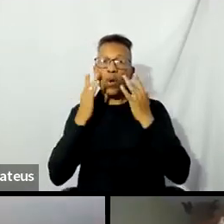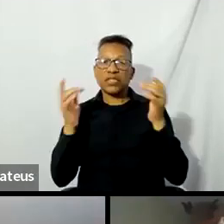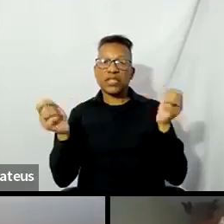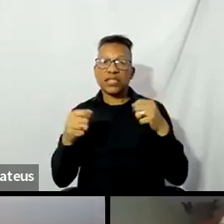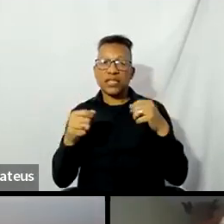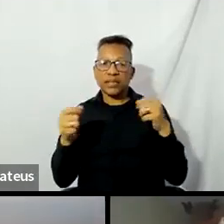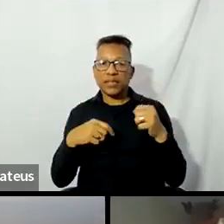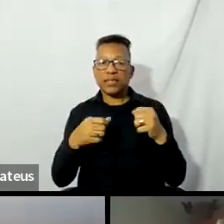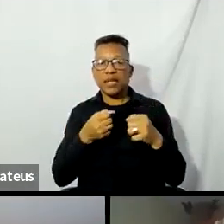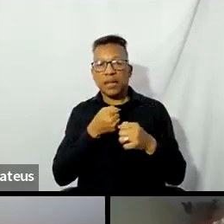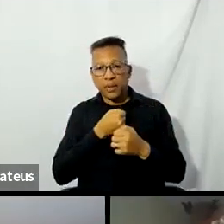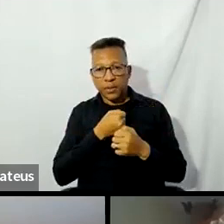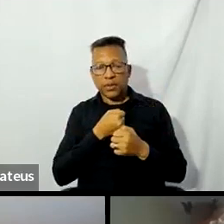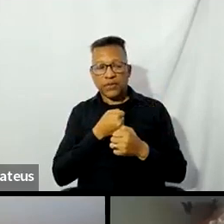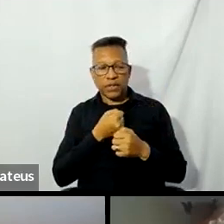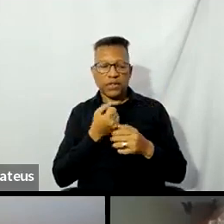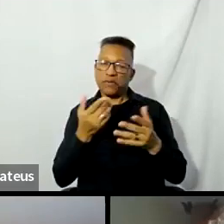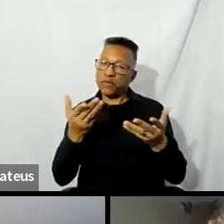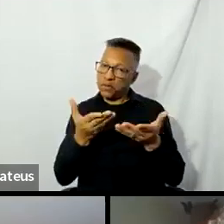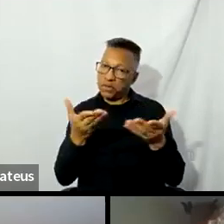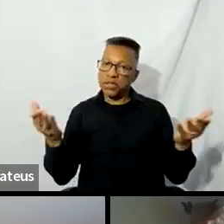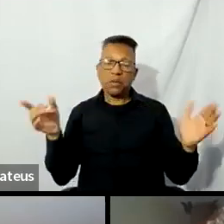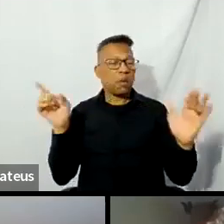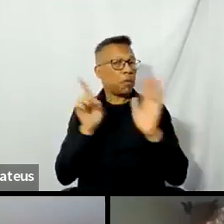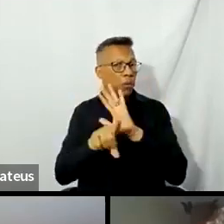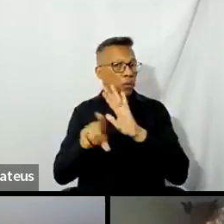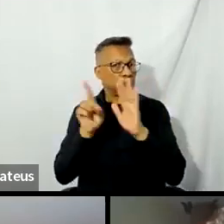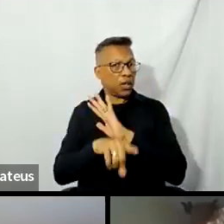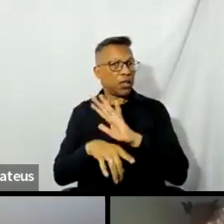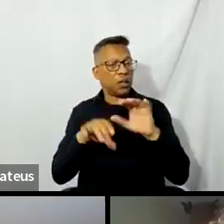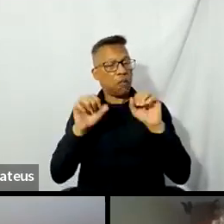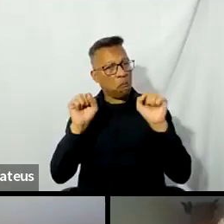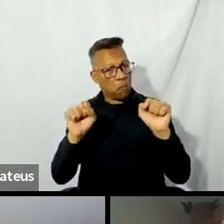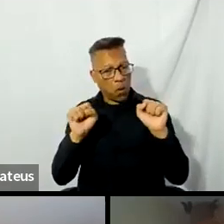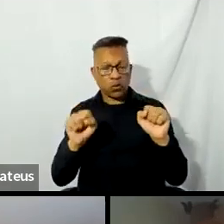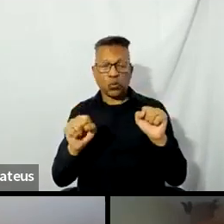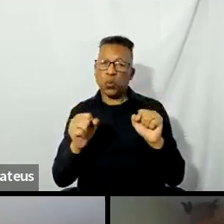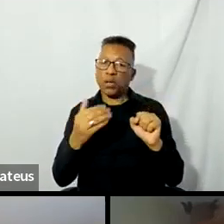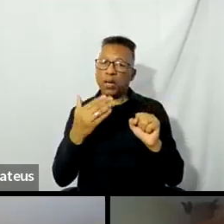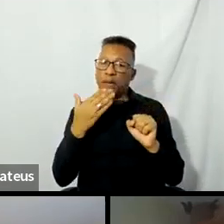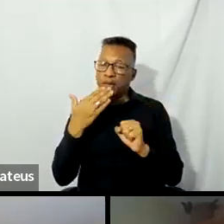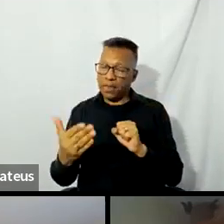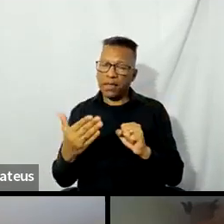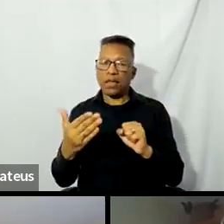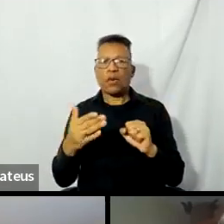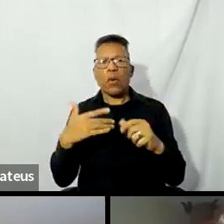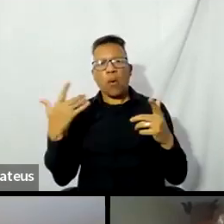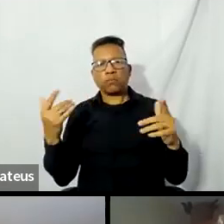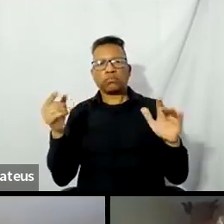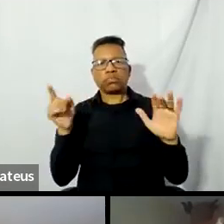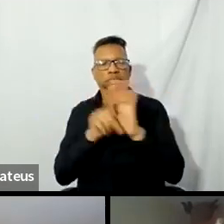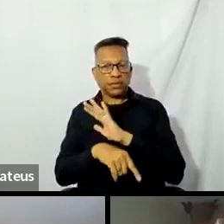other questions. I think we. think we can open the microphone and just and just say Peter Peter, or if you need translation, you can ask him Portuguese, and then I translate